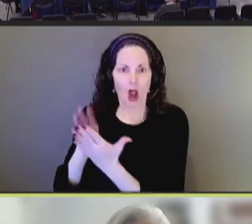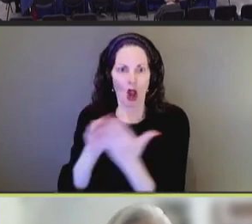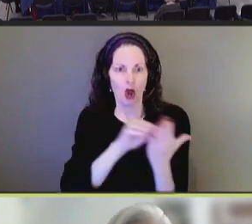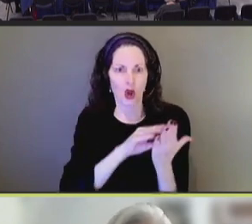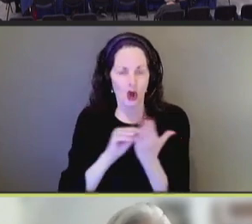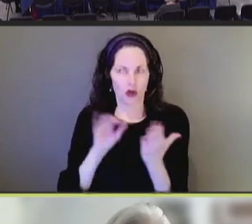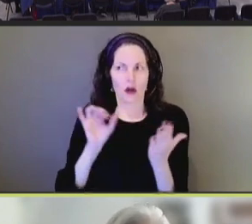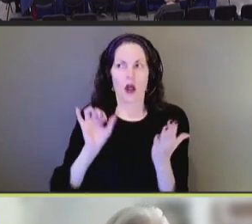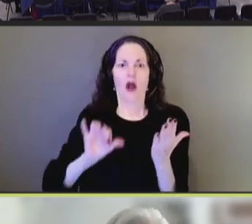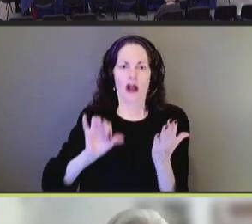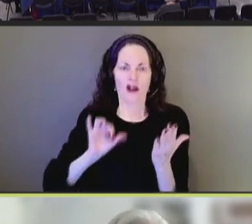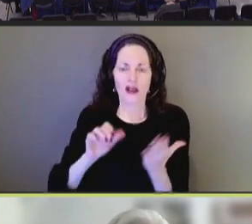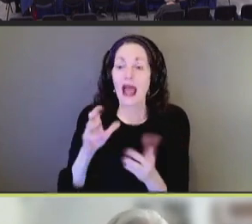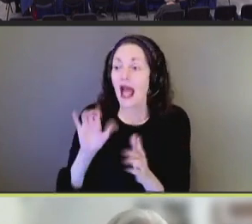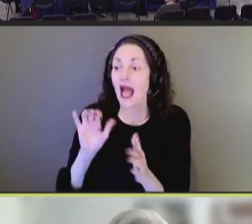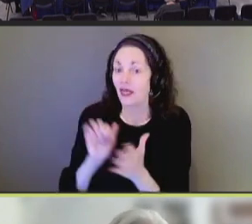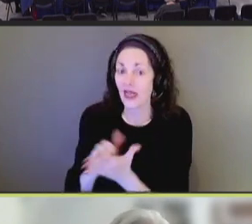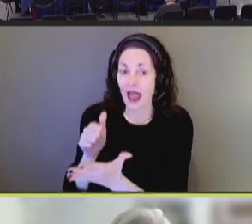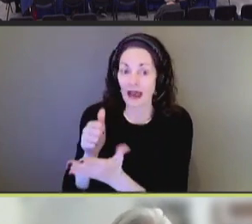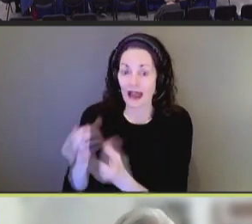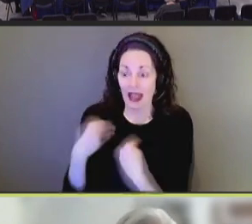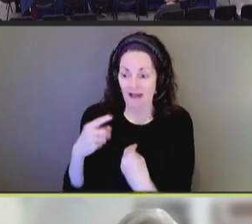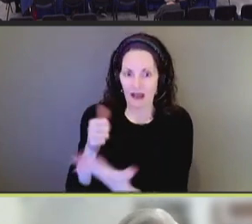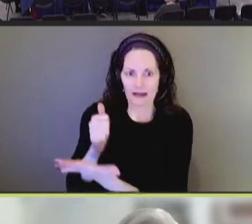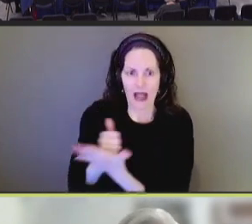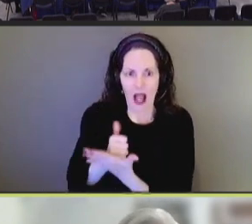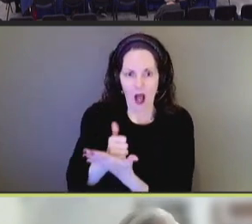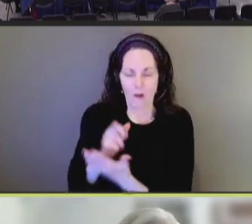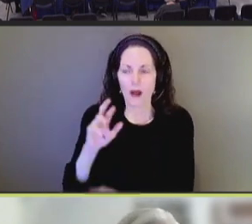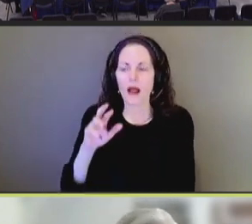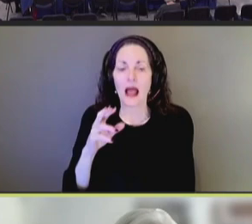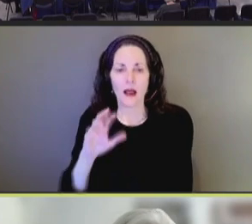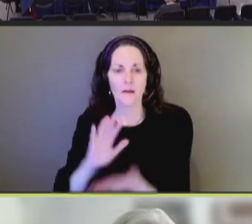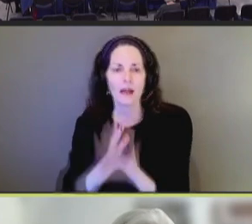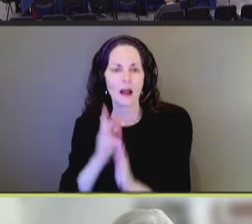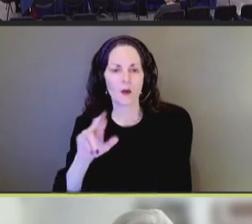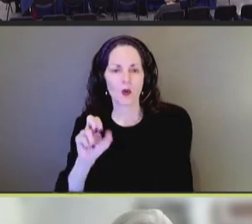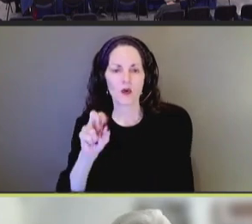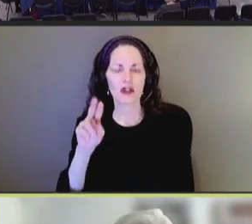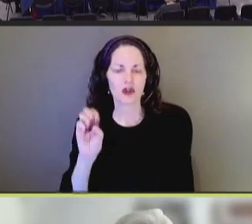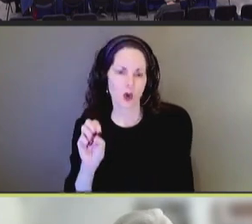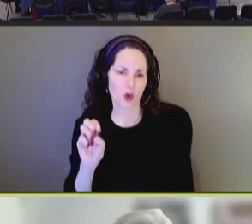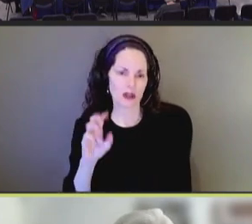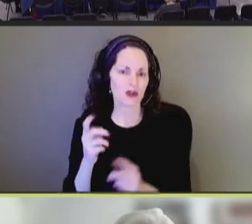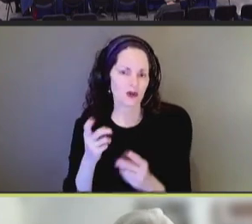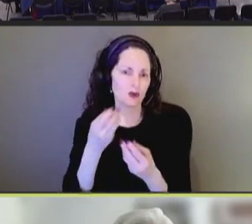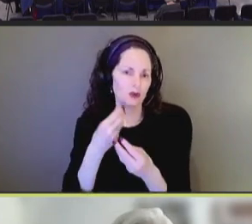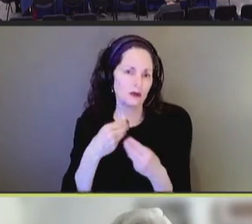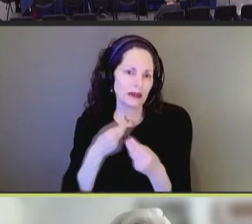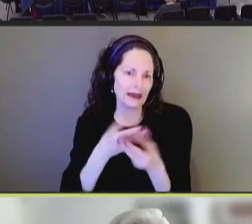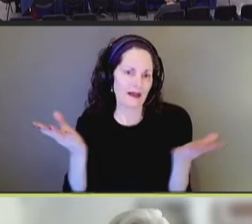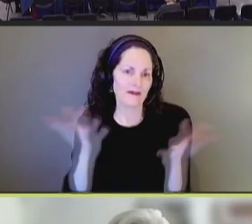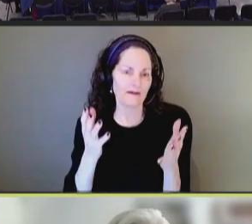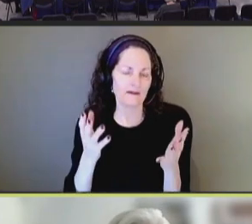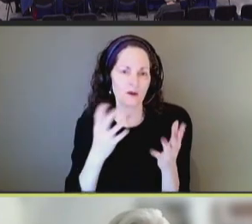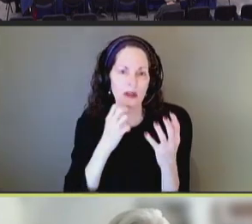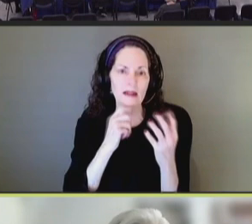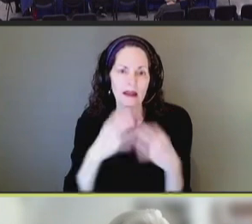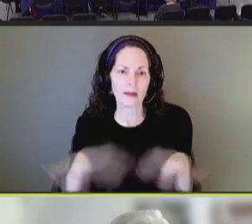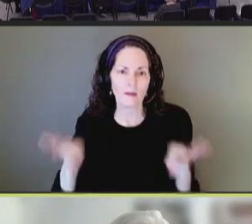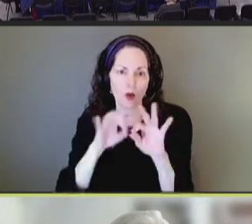for helping us monitor vaccination uptake and coverage. So, next slide.